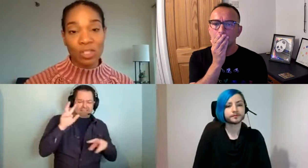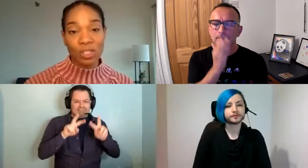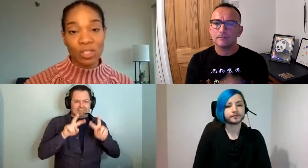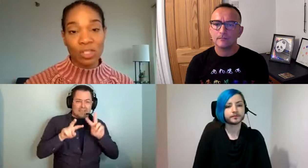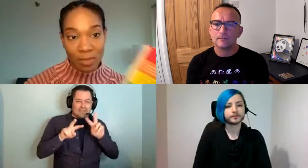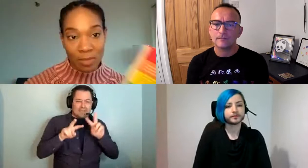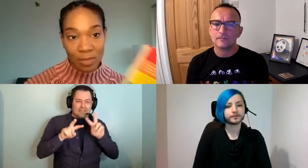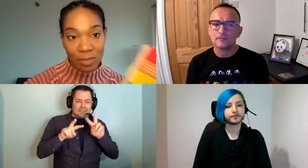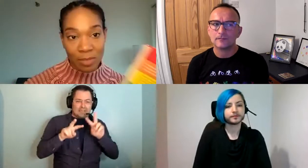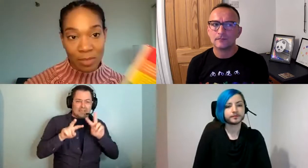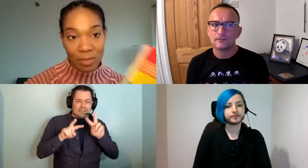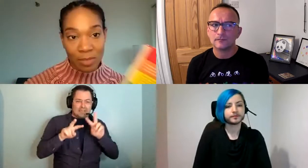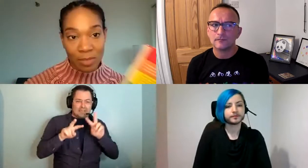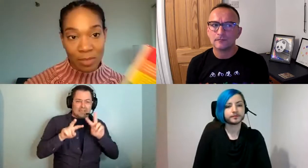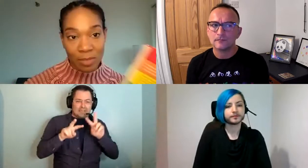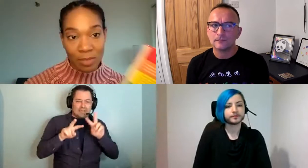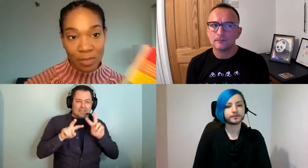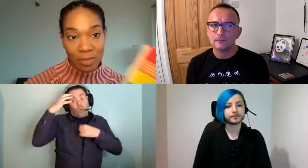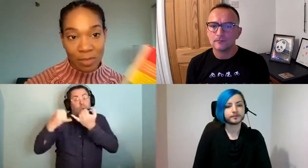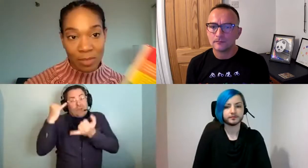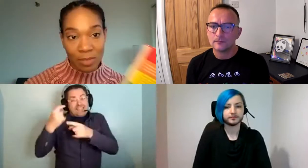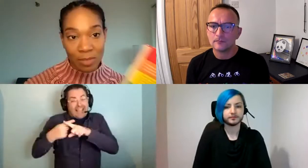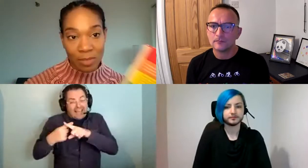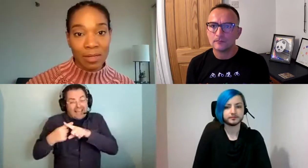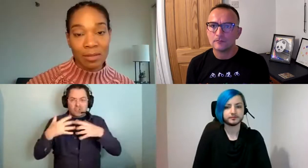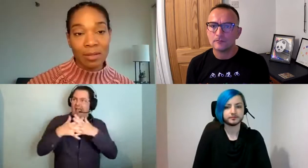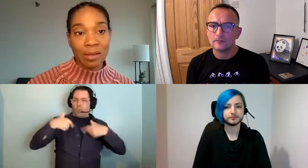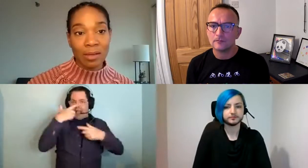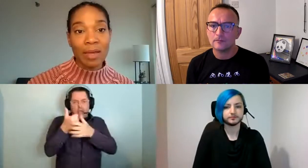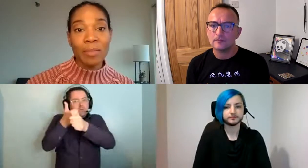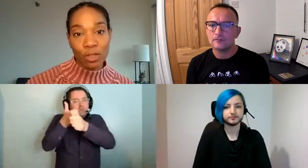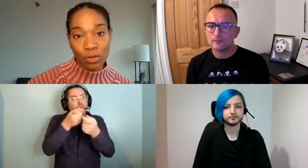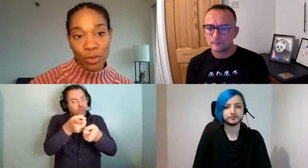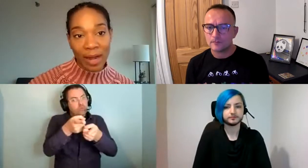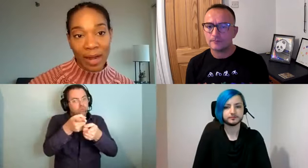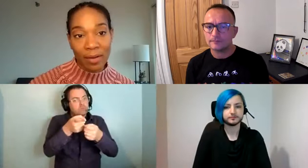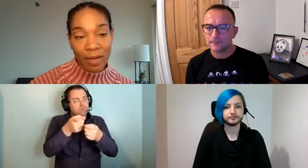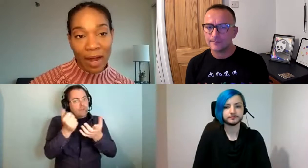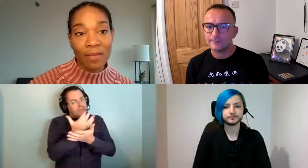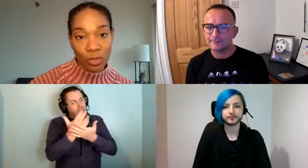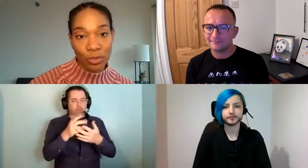you know, in the versions to come you know it just has to be included.